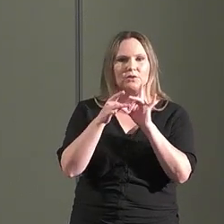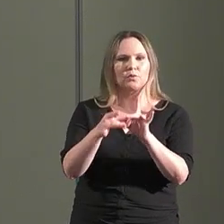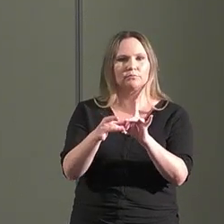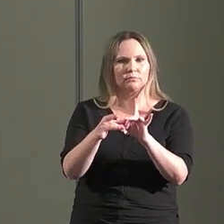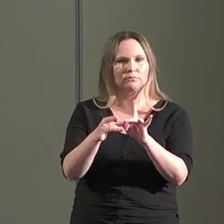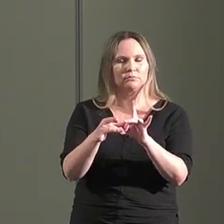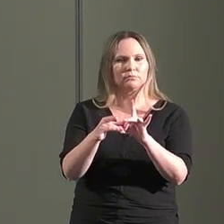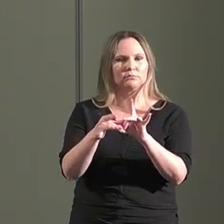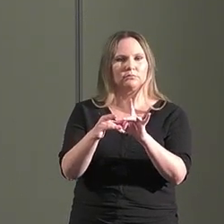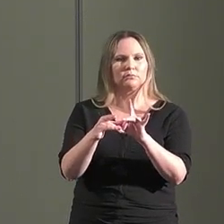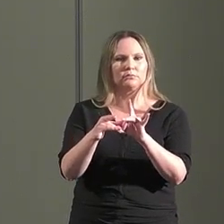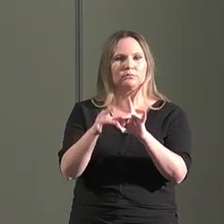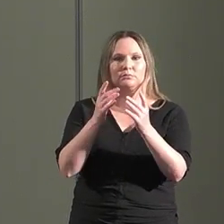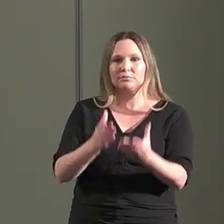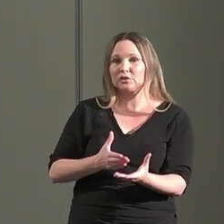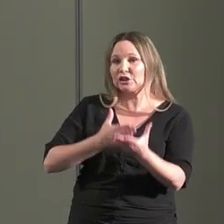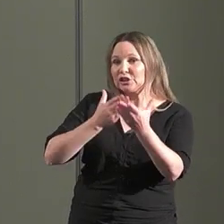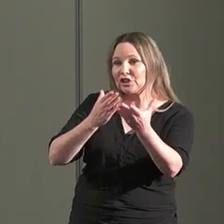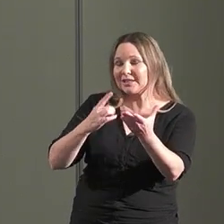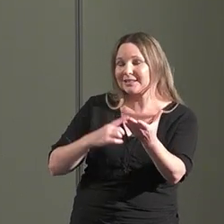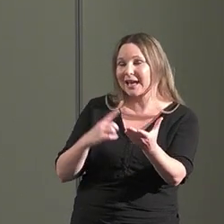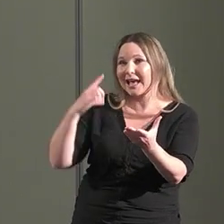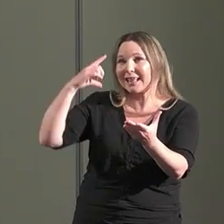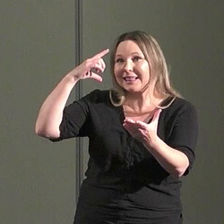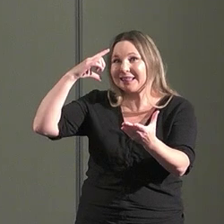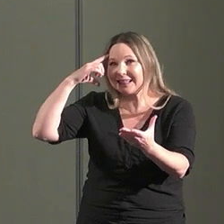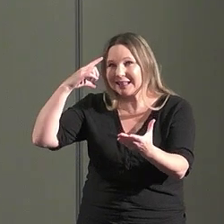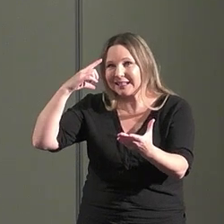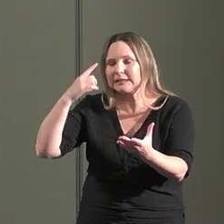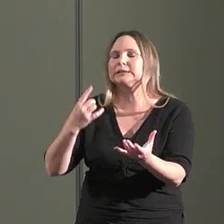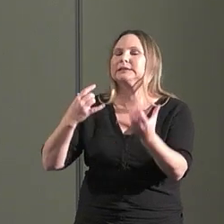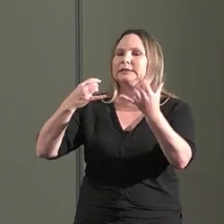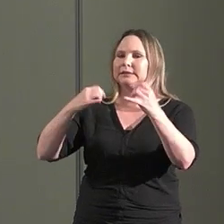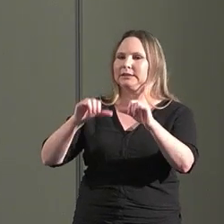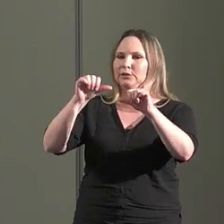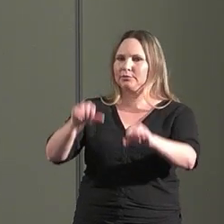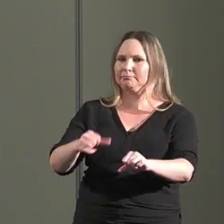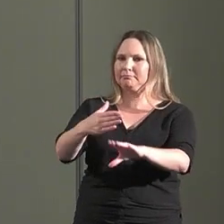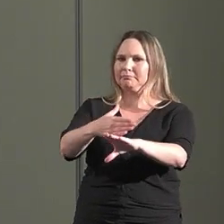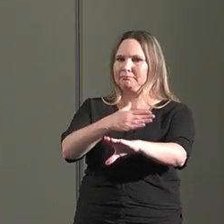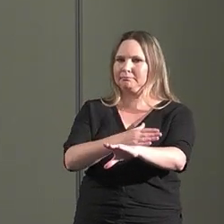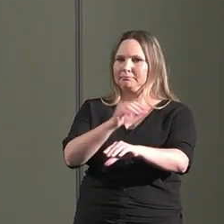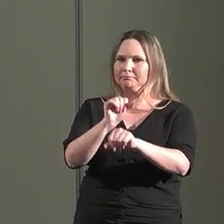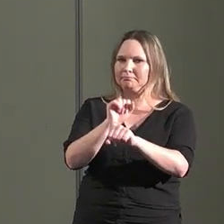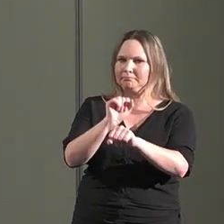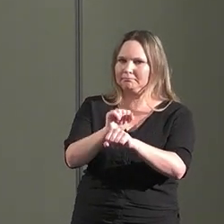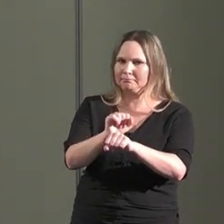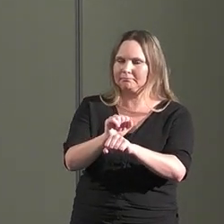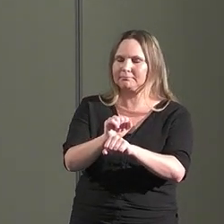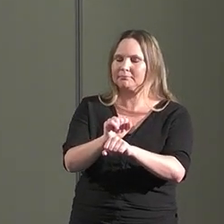So that suggest I think, that we have some work to do there.